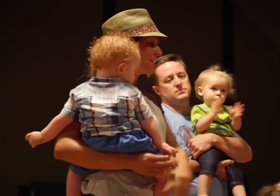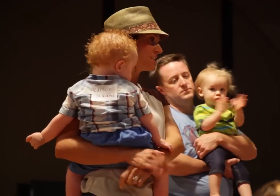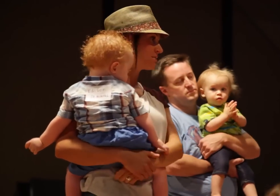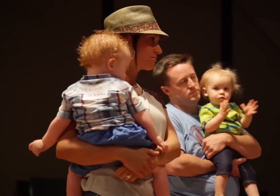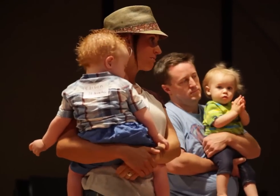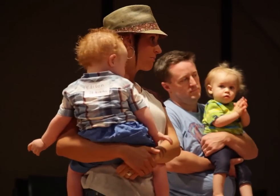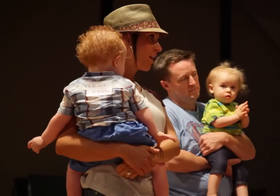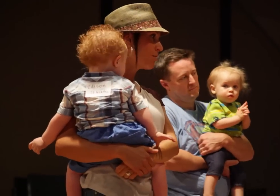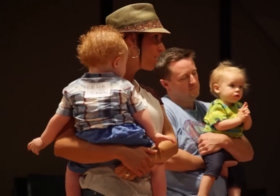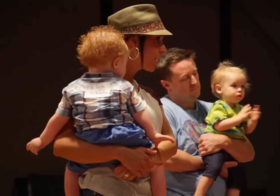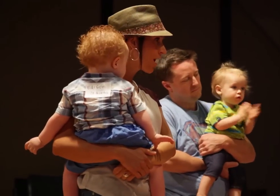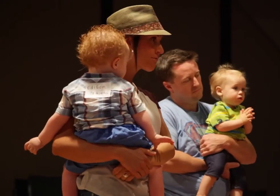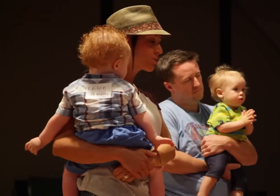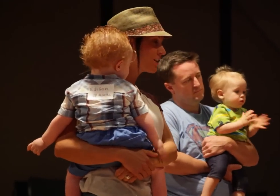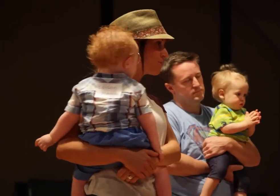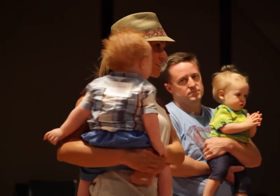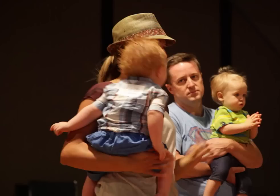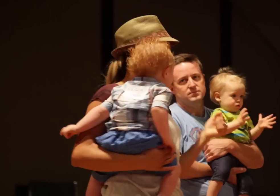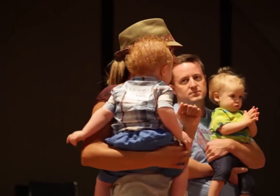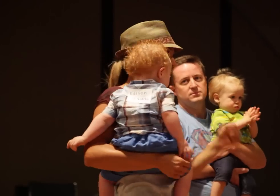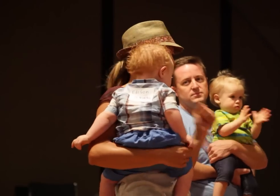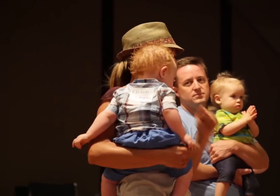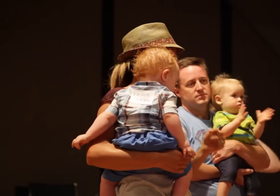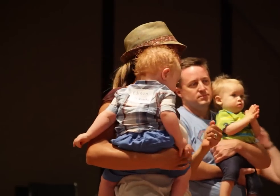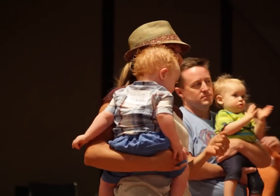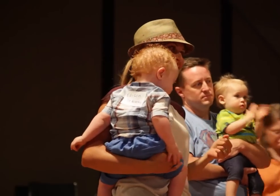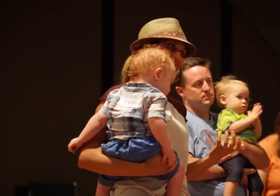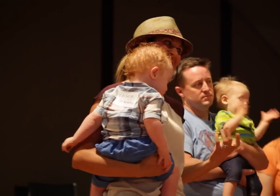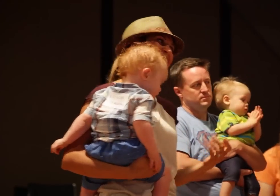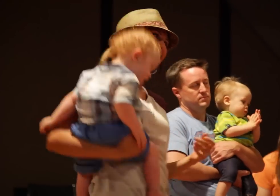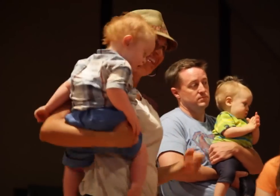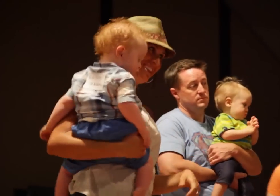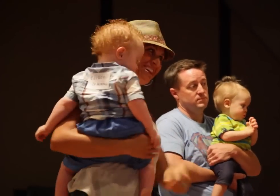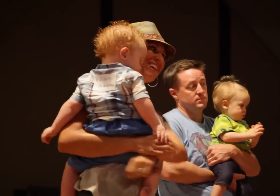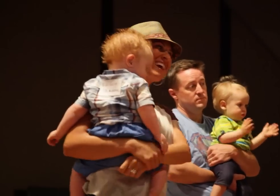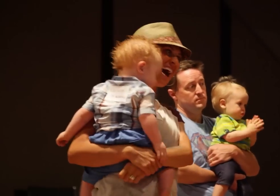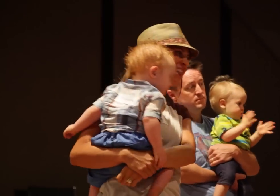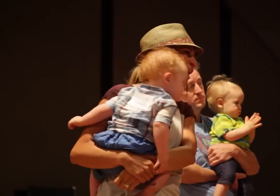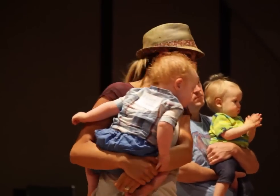All day long every day. He was just asking for it. "It's broken! It's just broken! I don't know what to tell you."